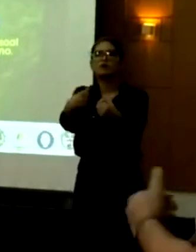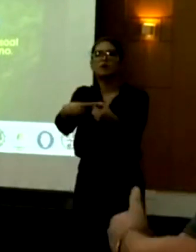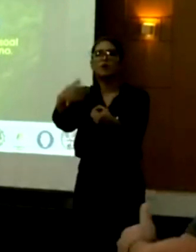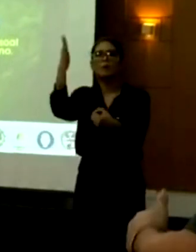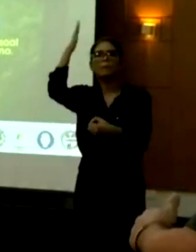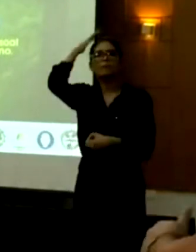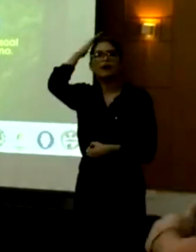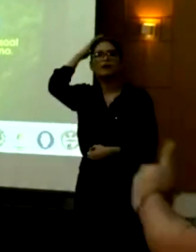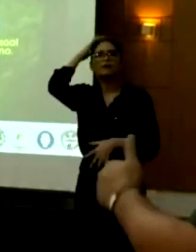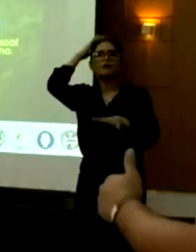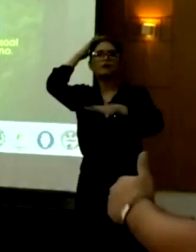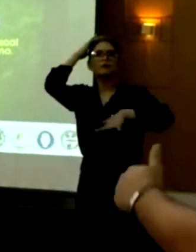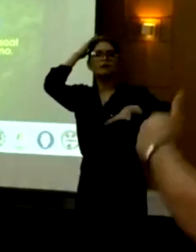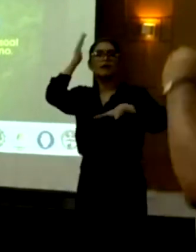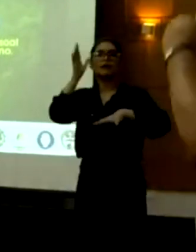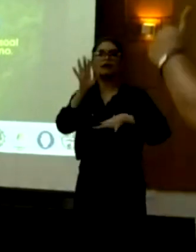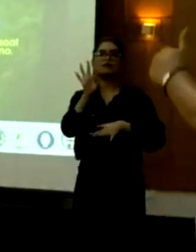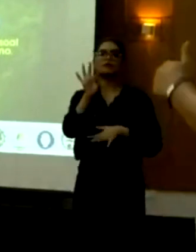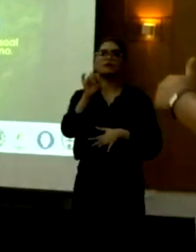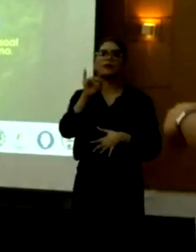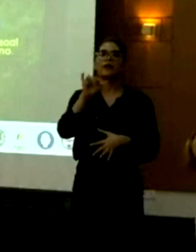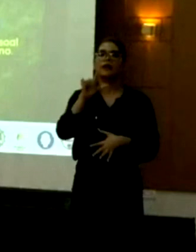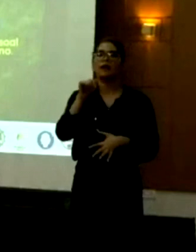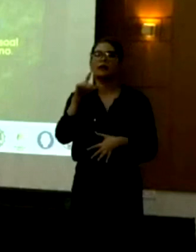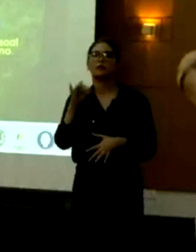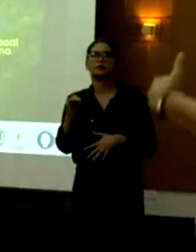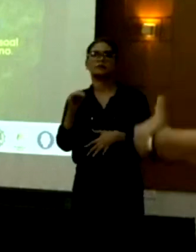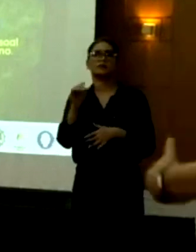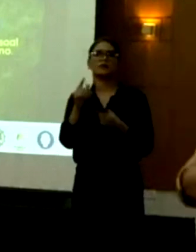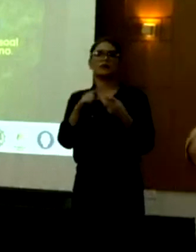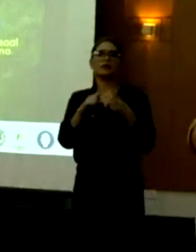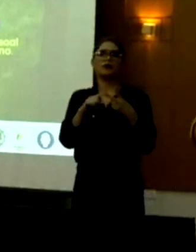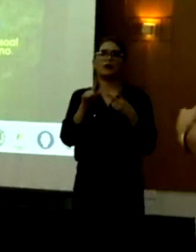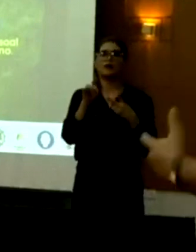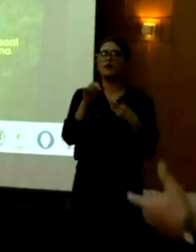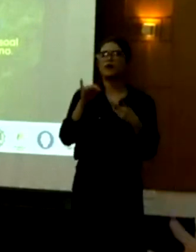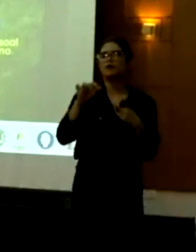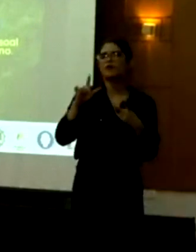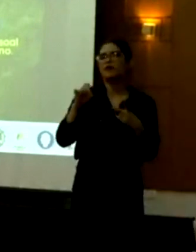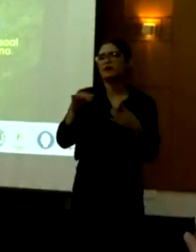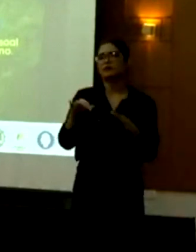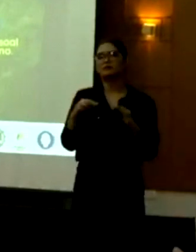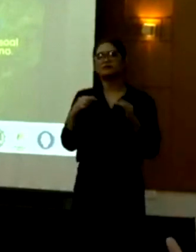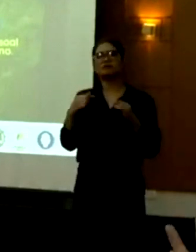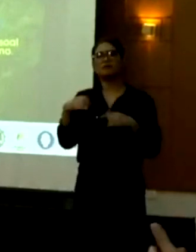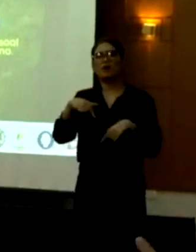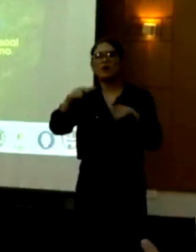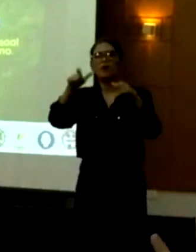Thailand Goianésia Tucuruí you already notice the change in the environment that is happening